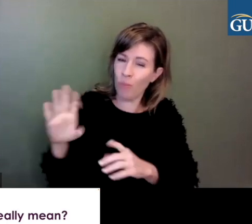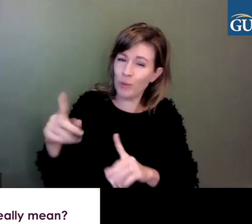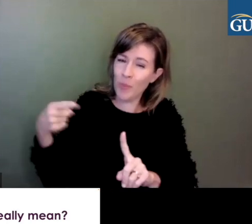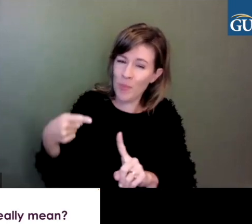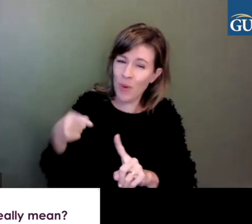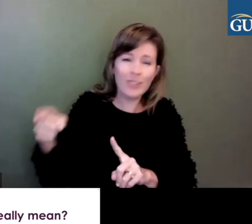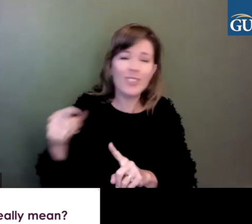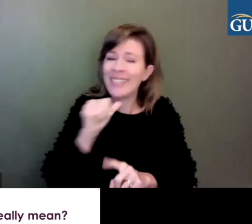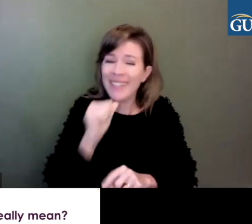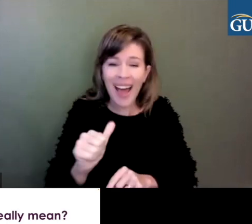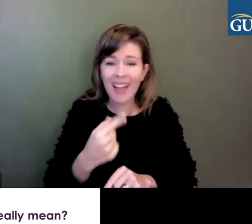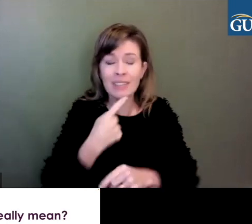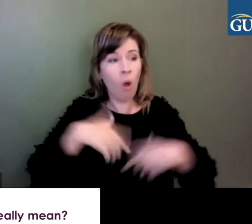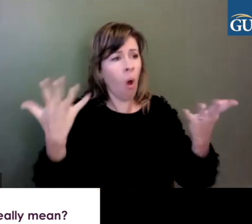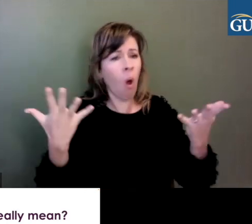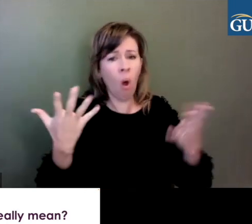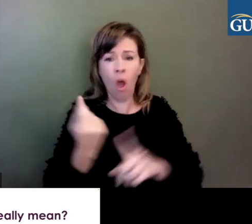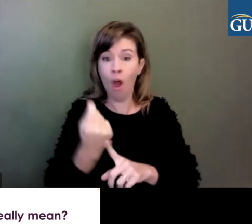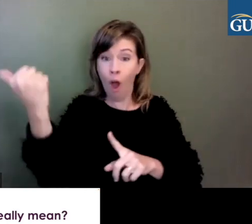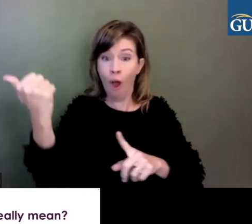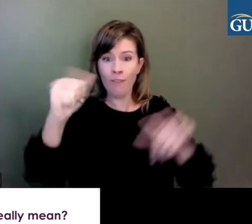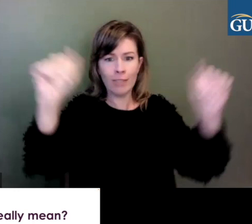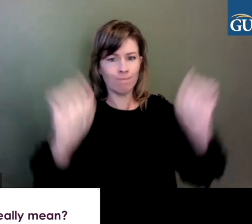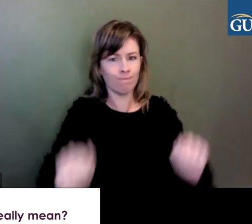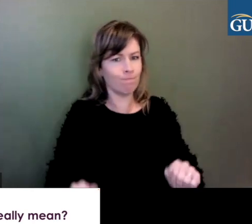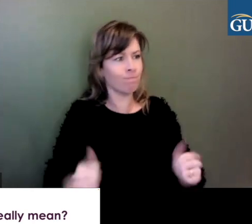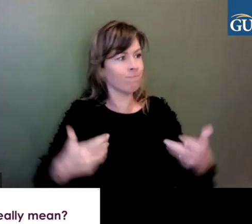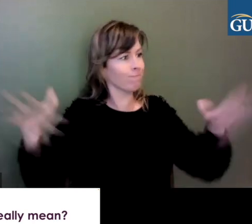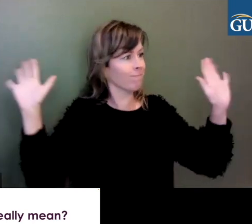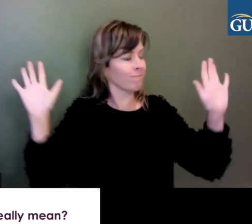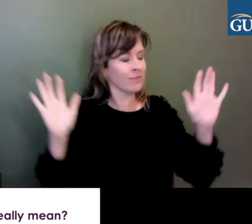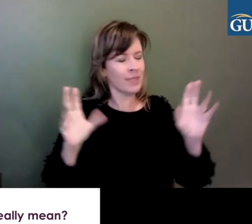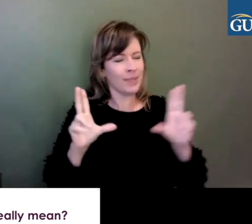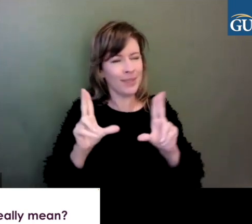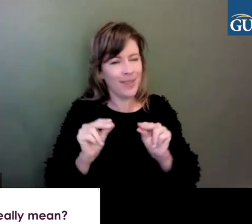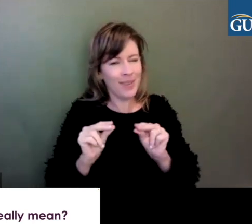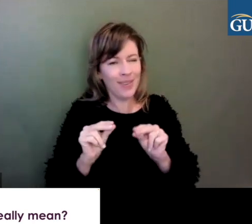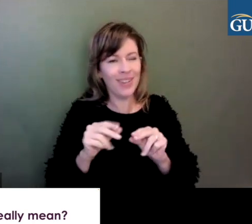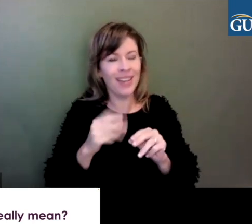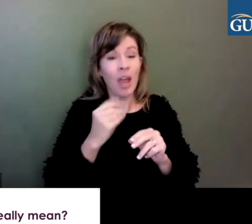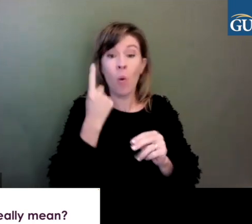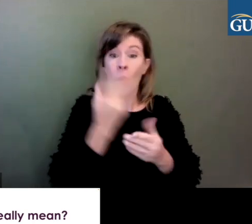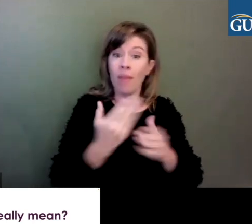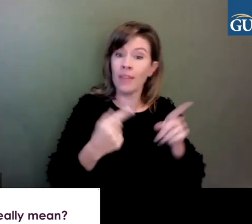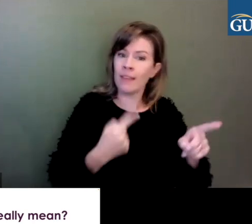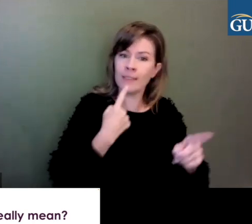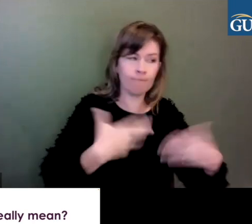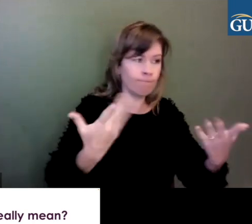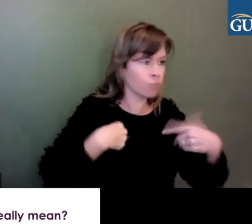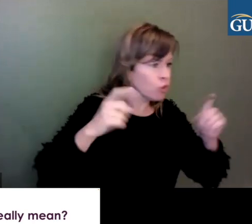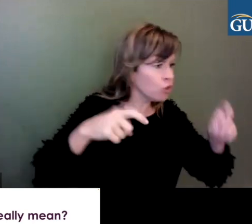argument that you just delete the word race out. And one of the things they called for was a radical ban on the term race